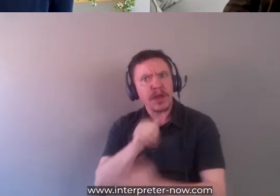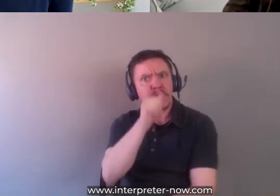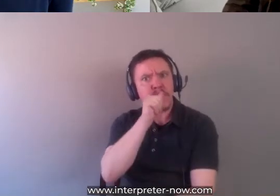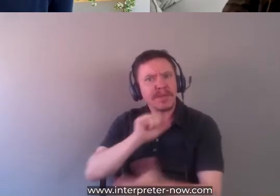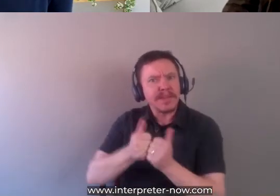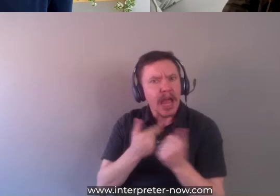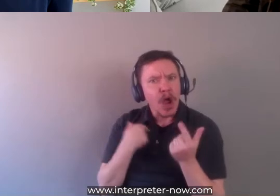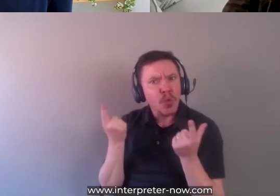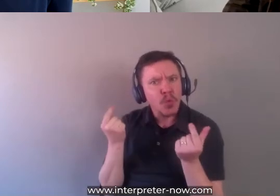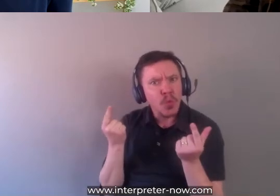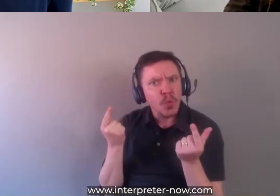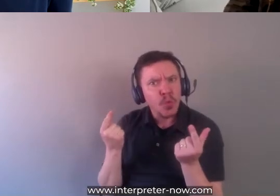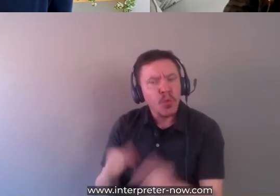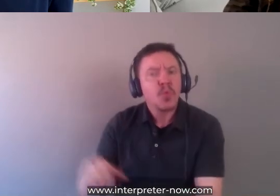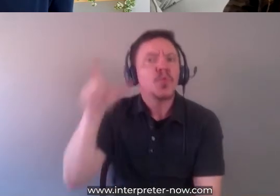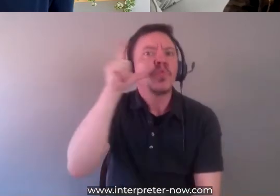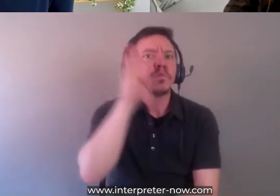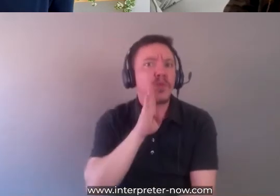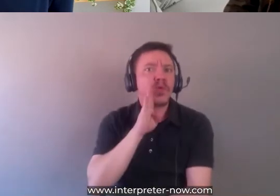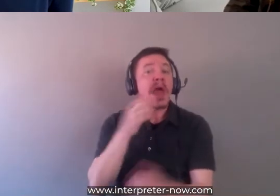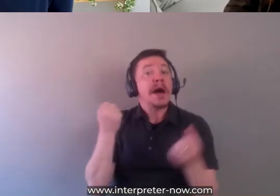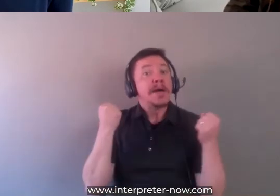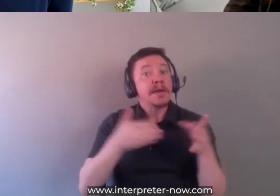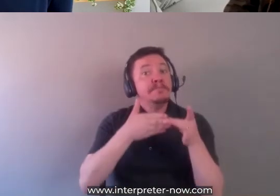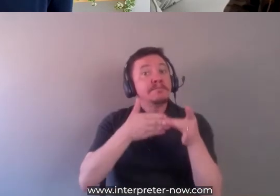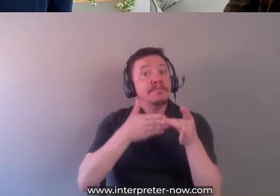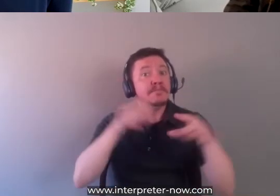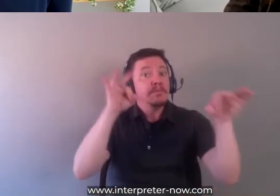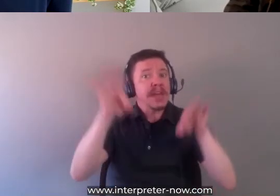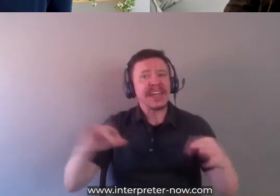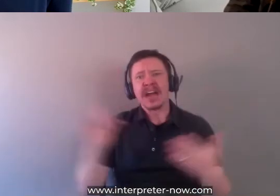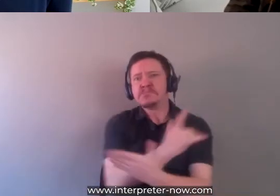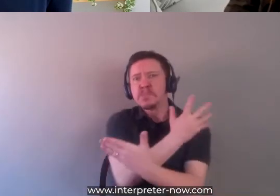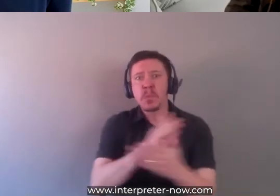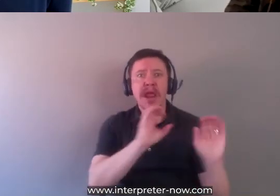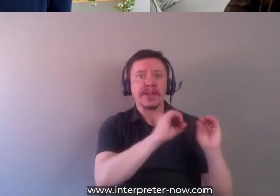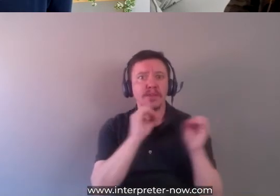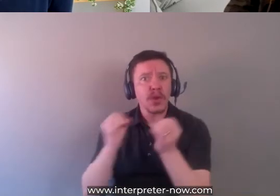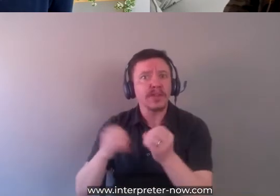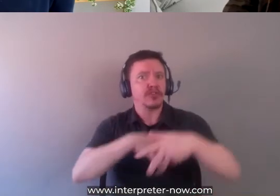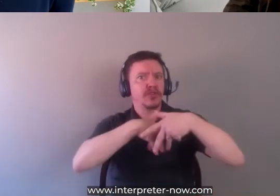There are many guides out there by a range of organizations and grassroots collectives